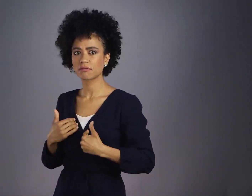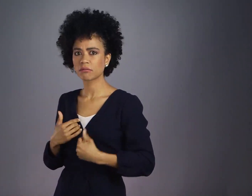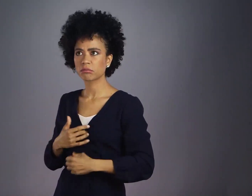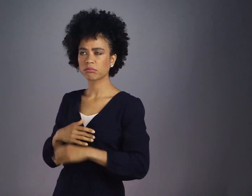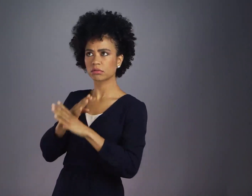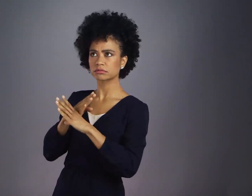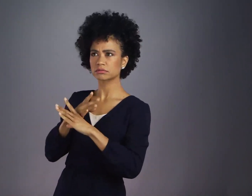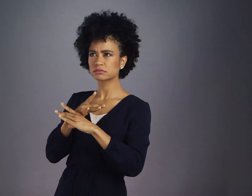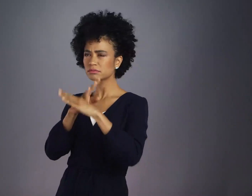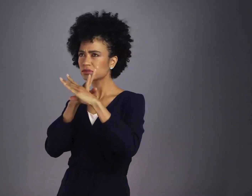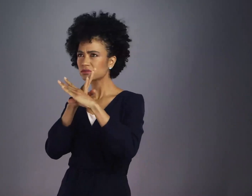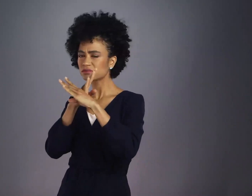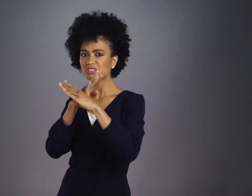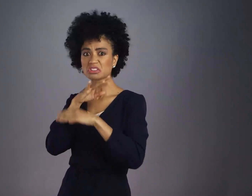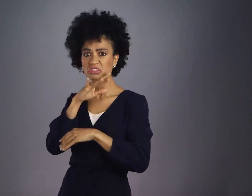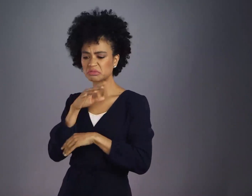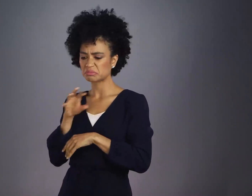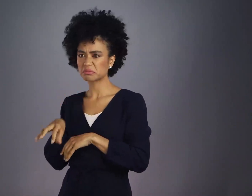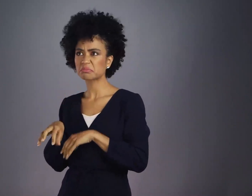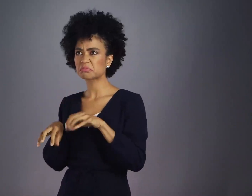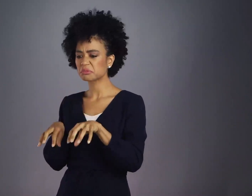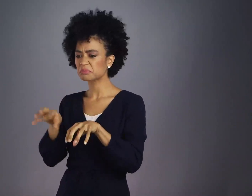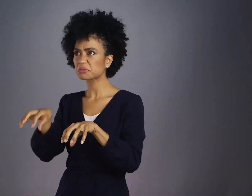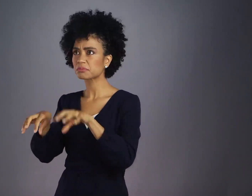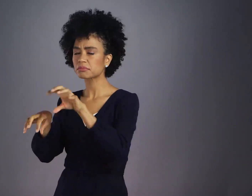and to discover the obstacles in our path.